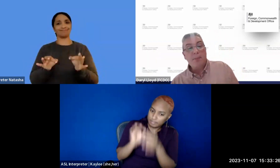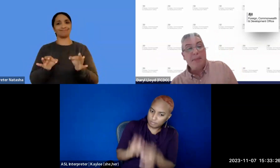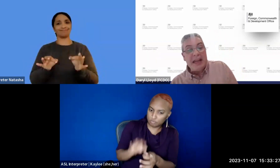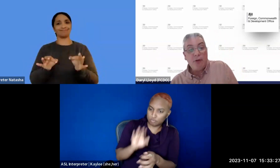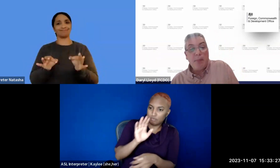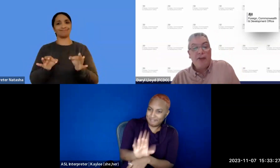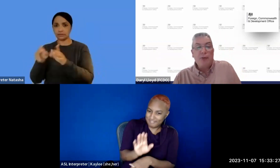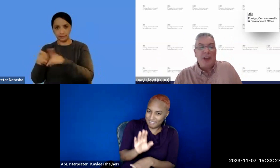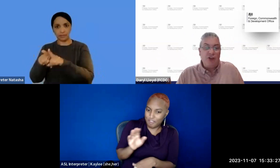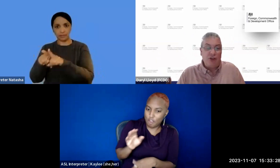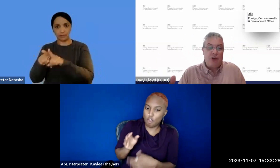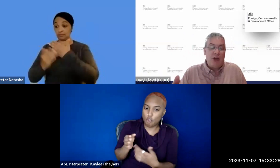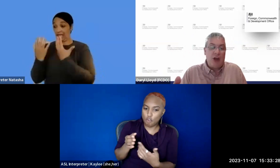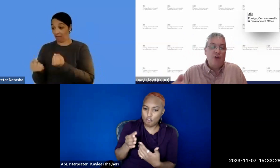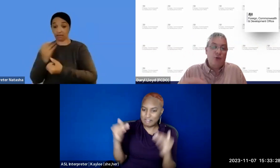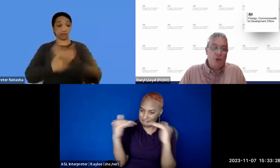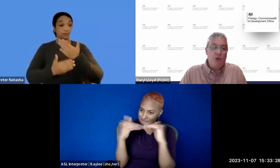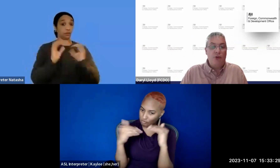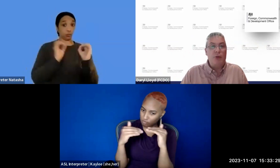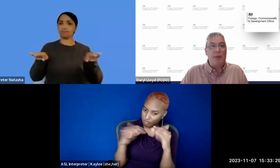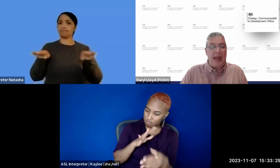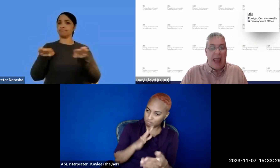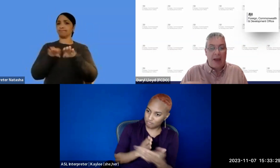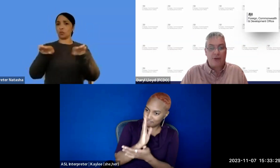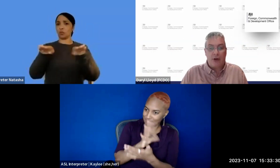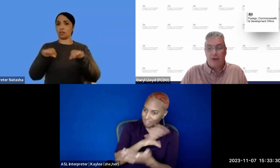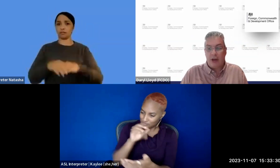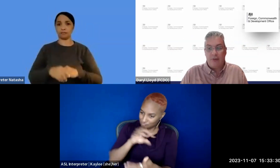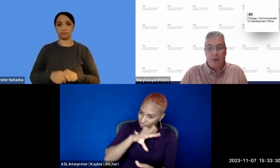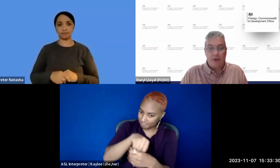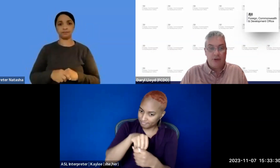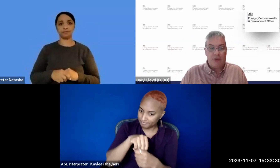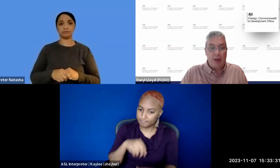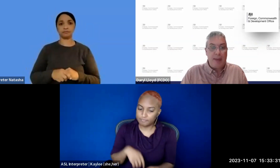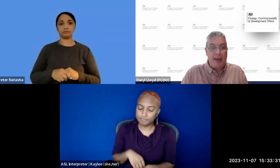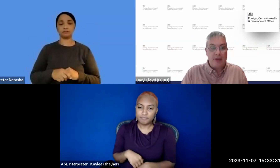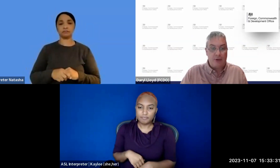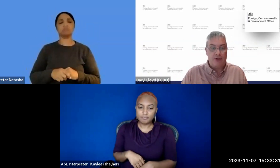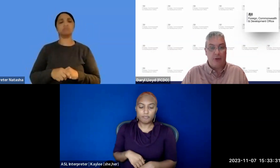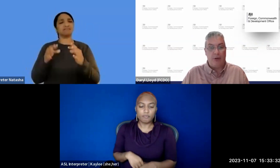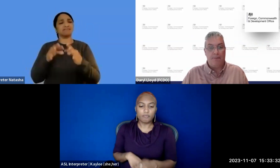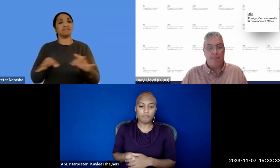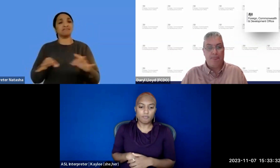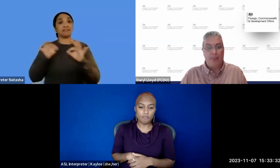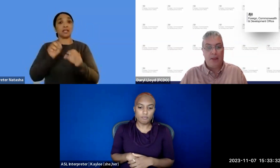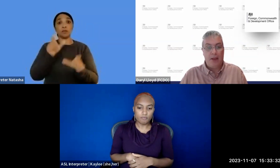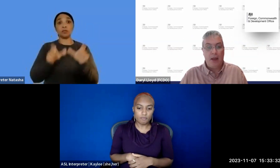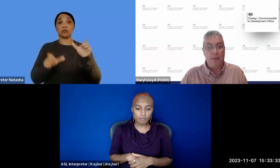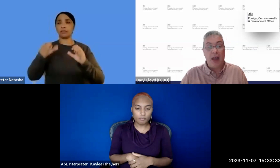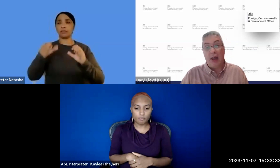Meaningful participation is crucial to people exercising their voices and choosing as their own.